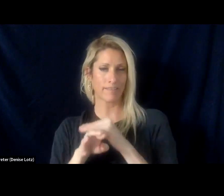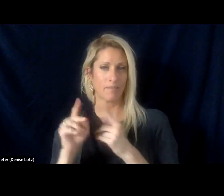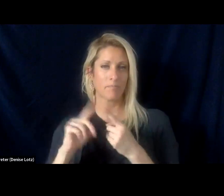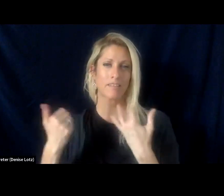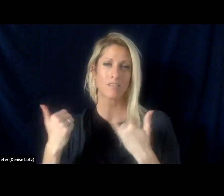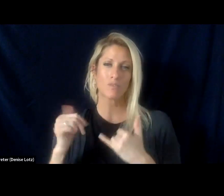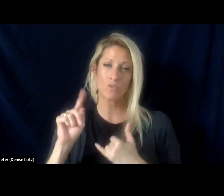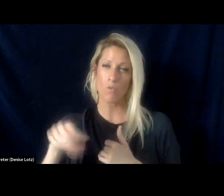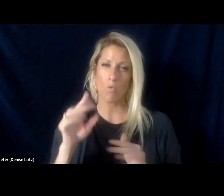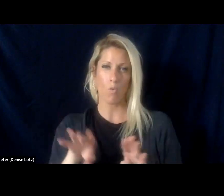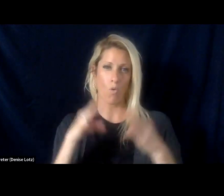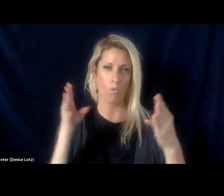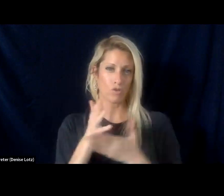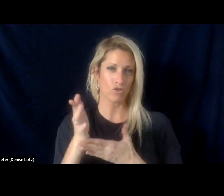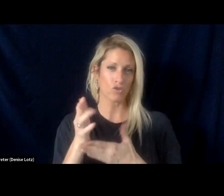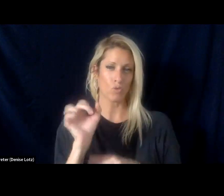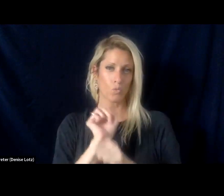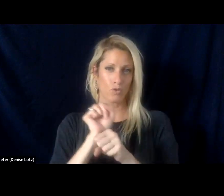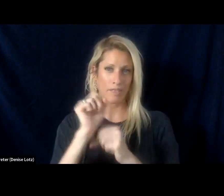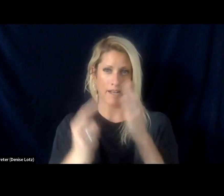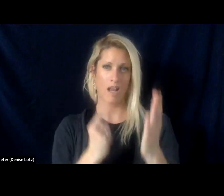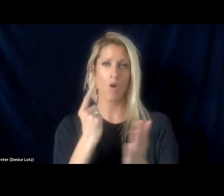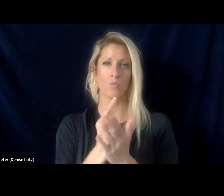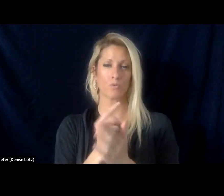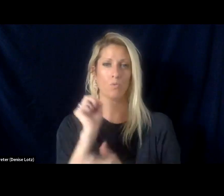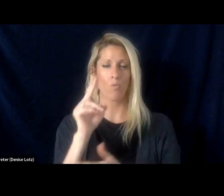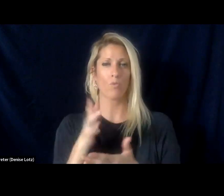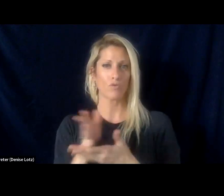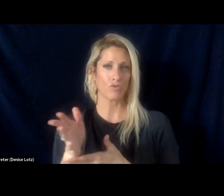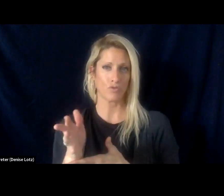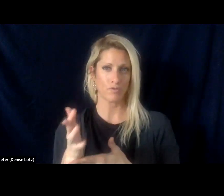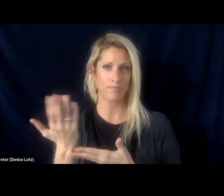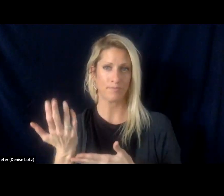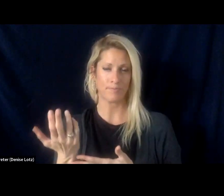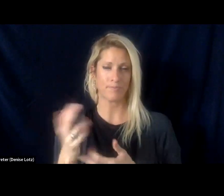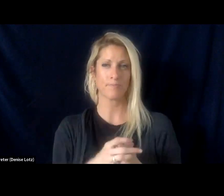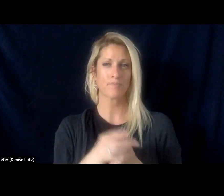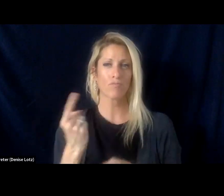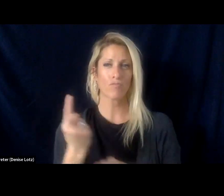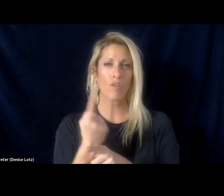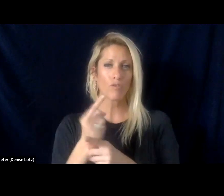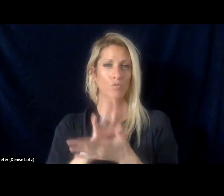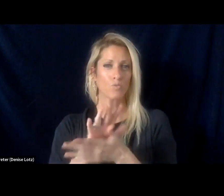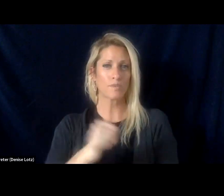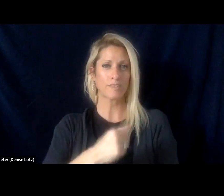open during essentially working hours or during the regular school days, because ours is a